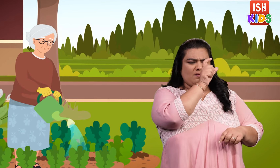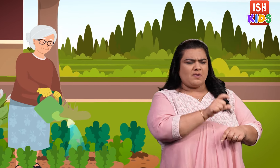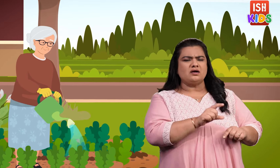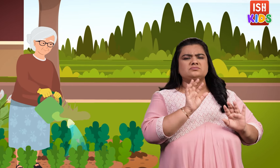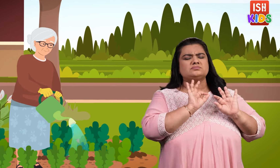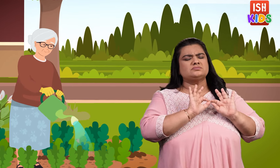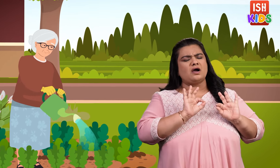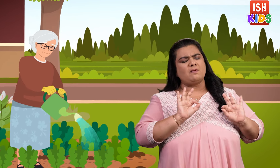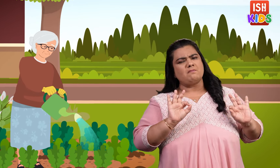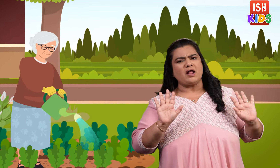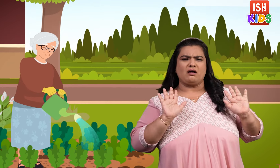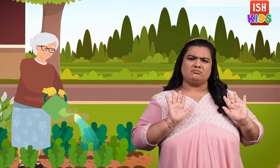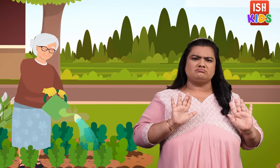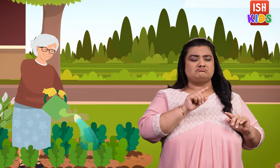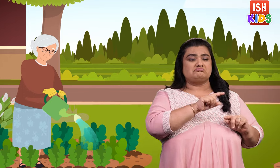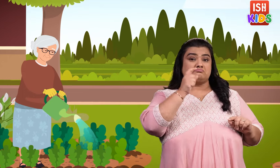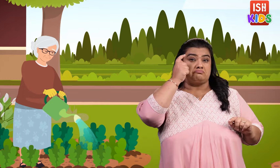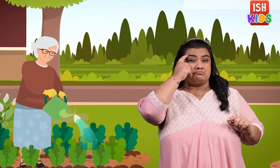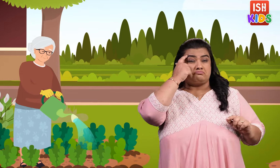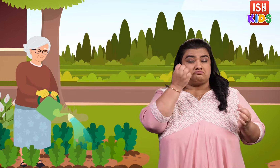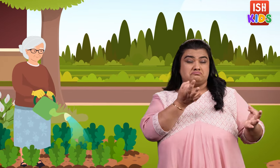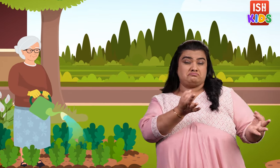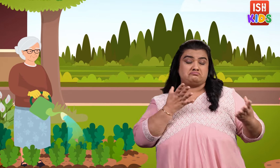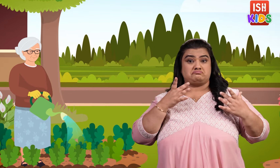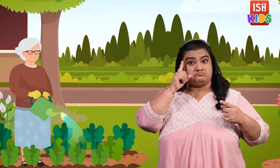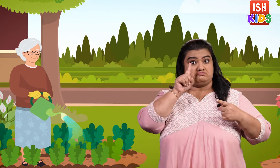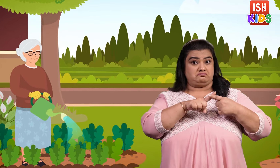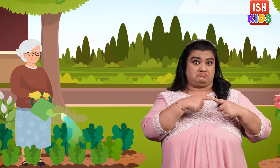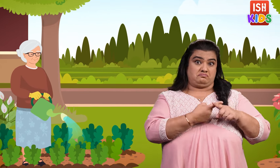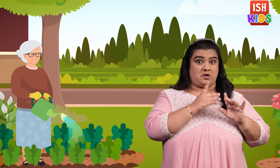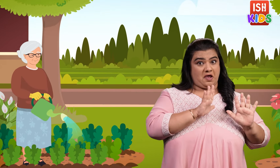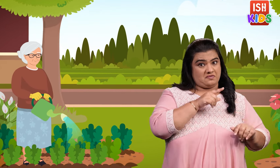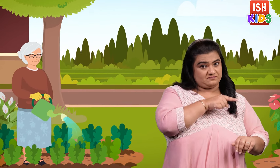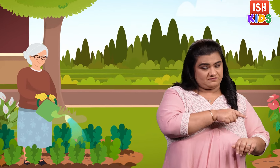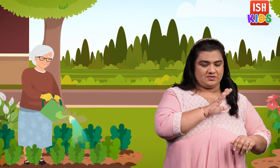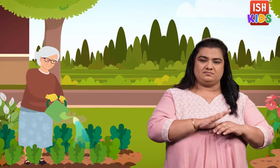She was known for being a simple person and was very knowledgeable.